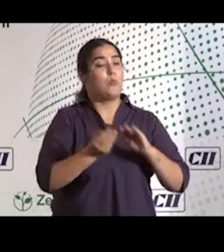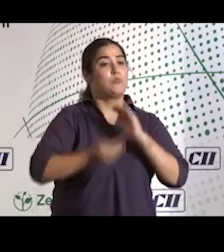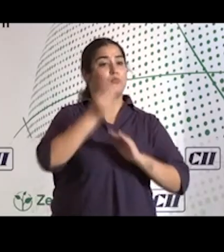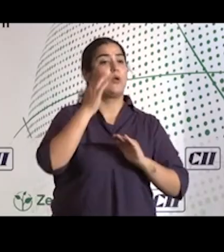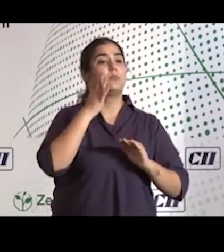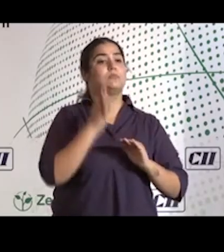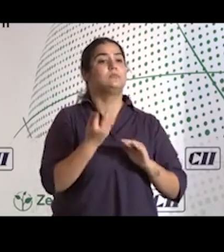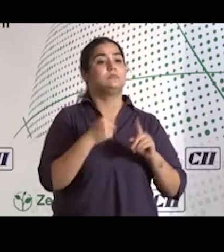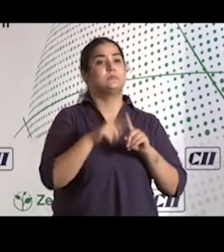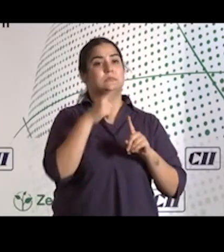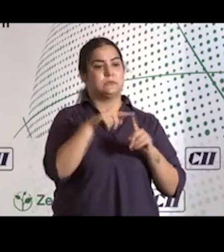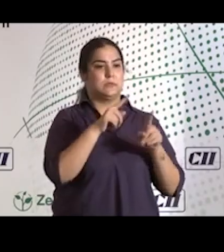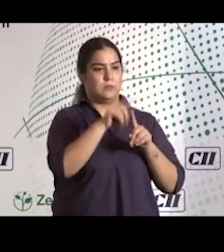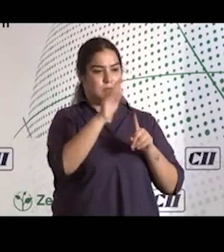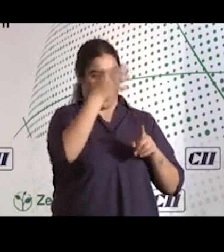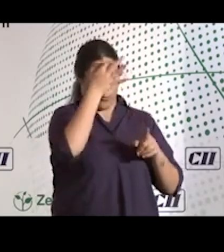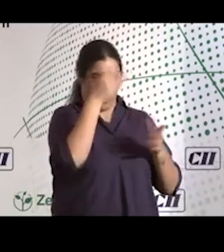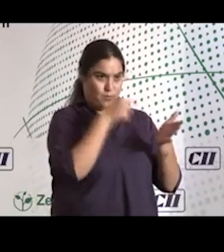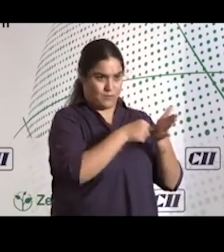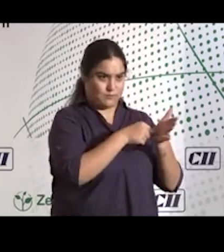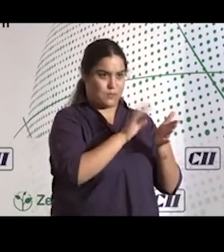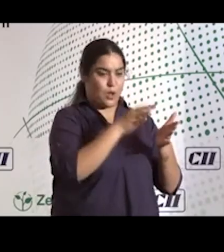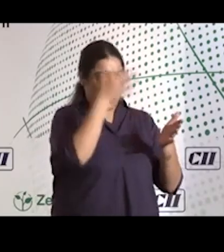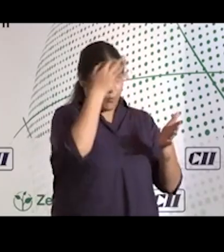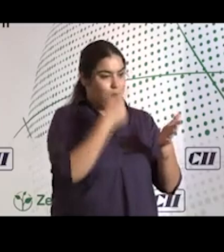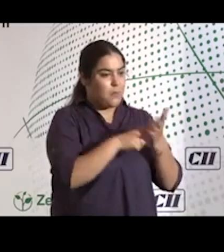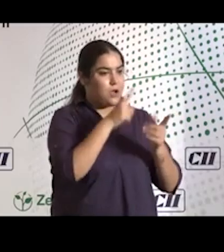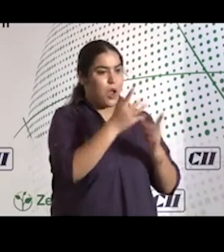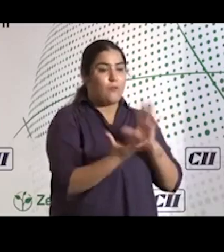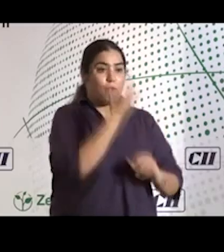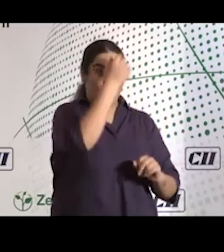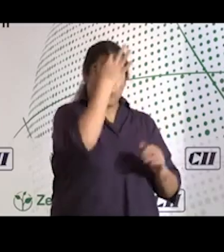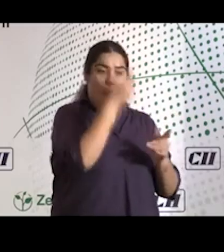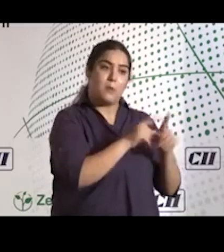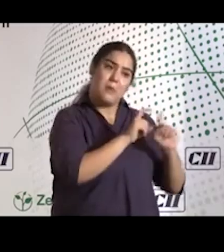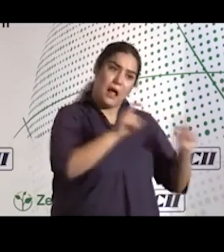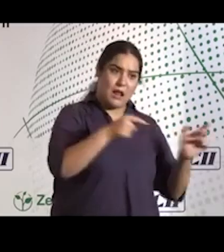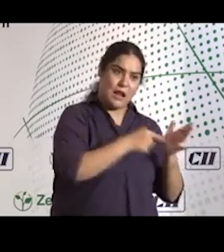are you solving the right problem? So the common thing is